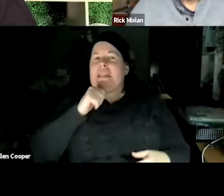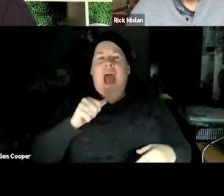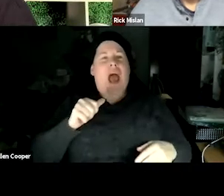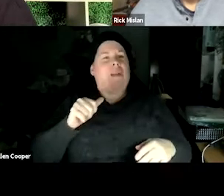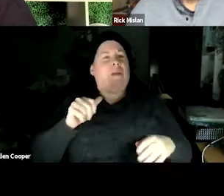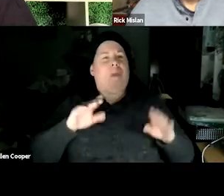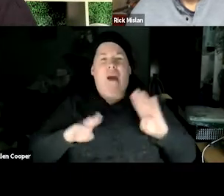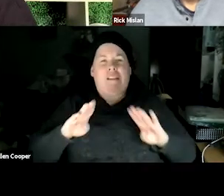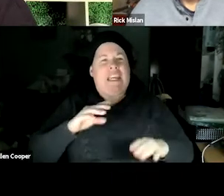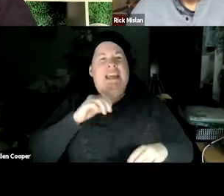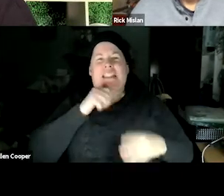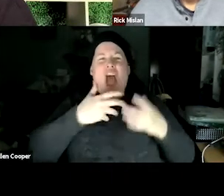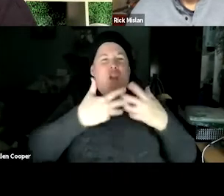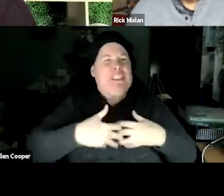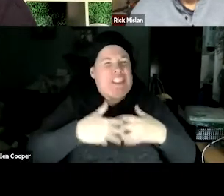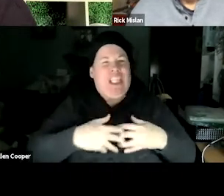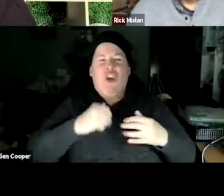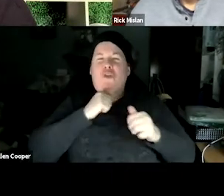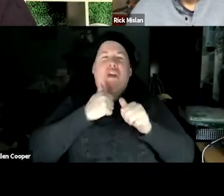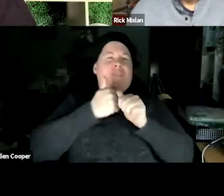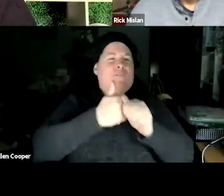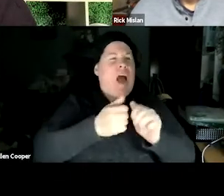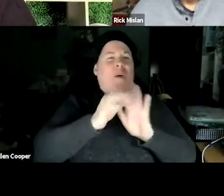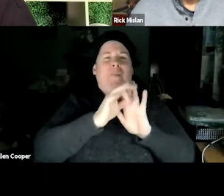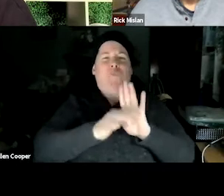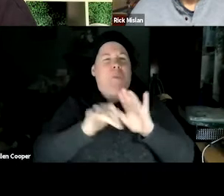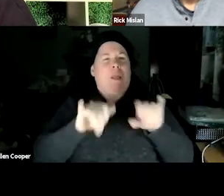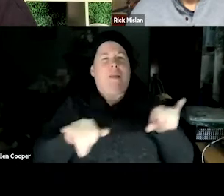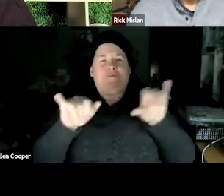It is not following a formula. So you need to surround yourself with people that think